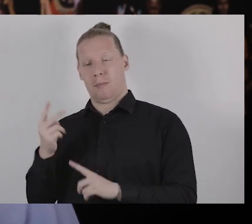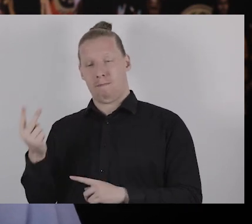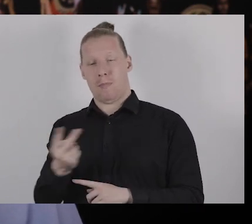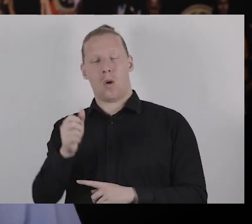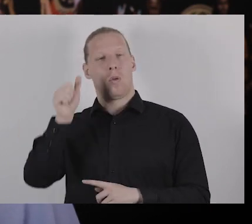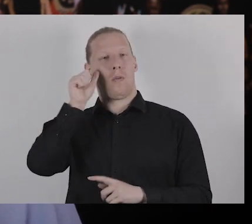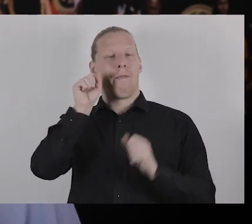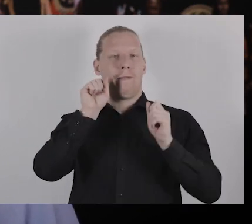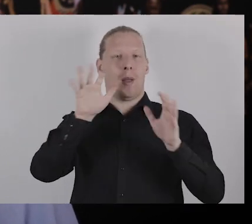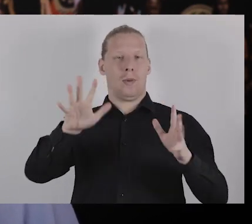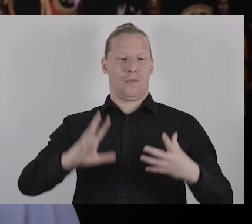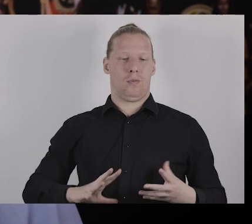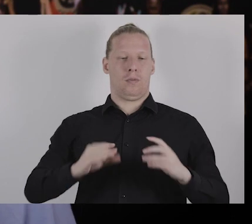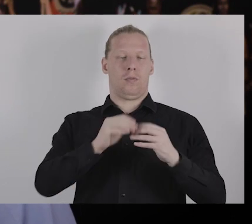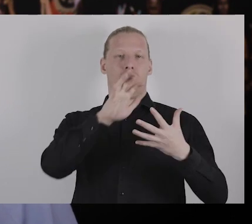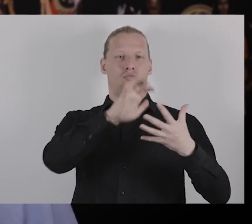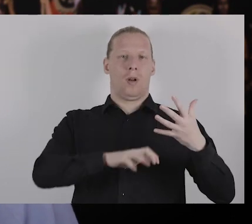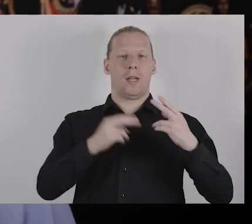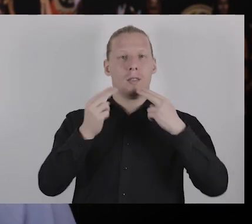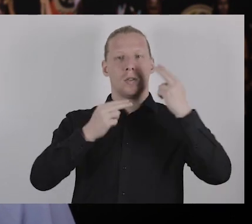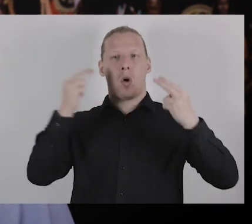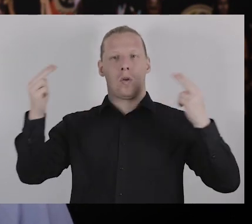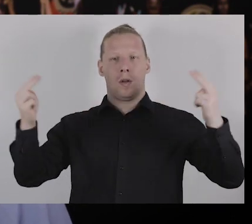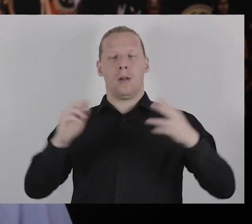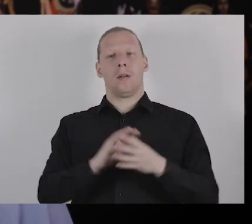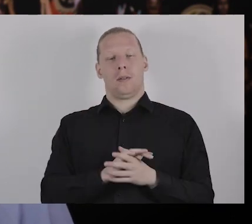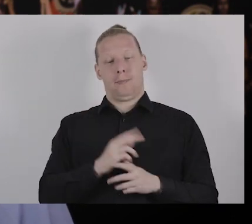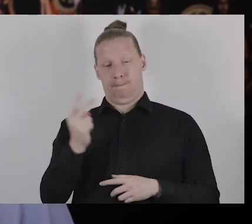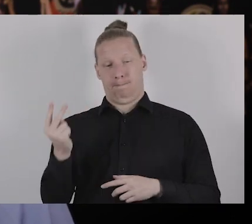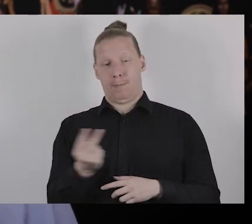The pair are well known for their song compositions